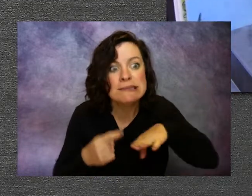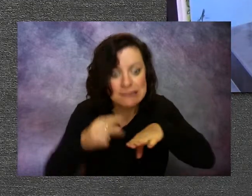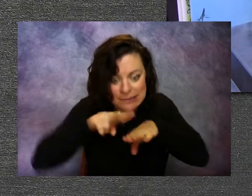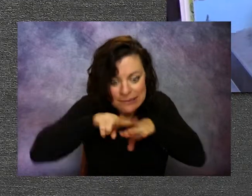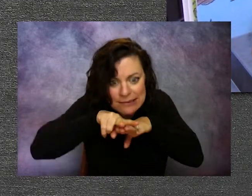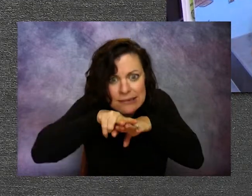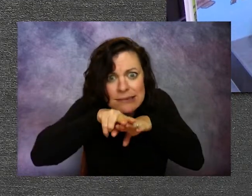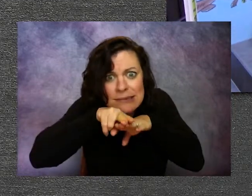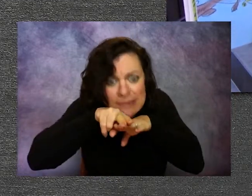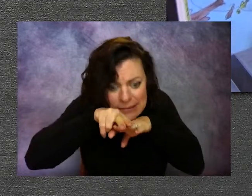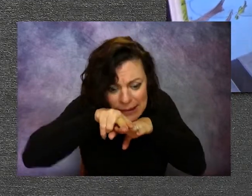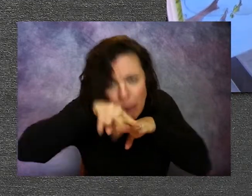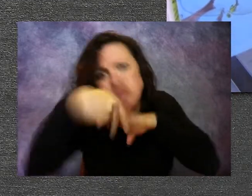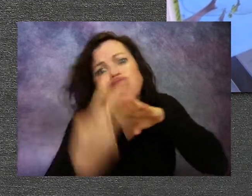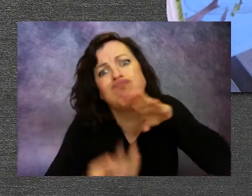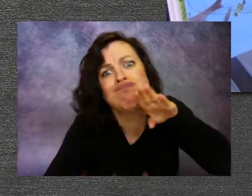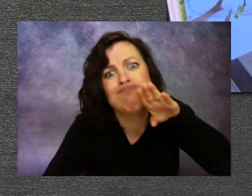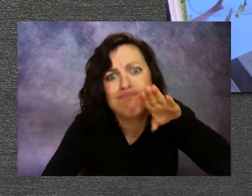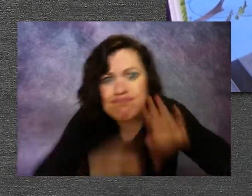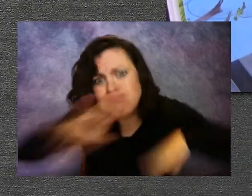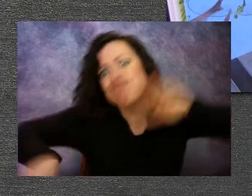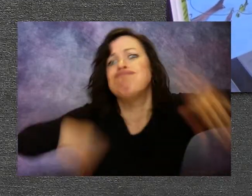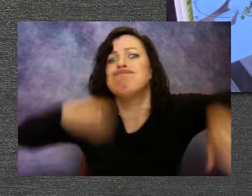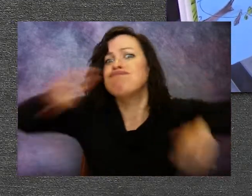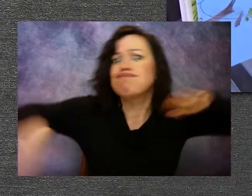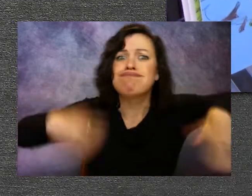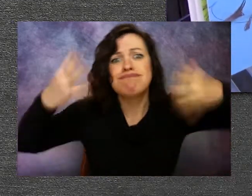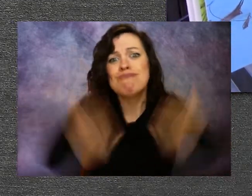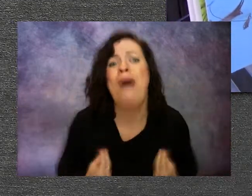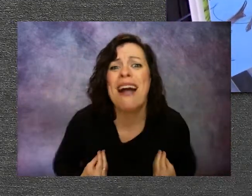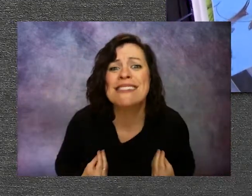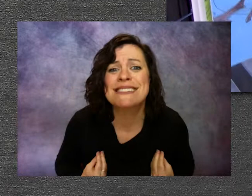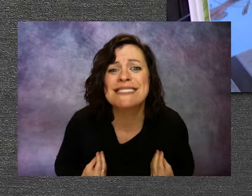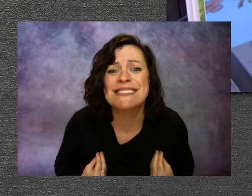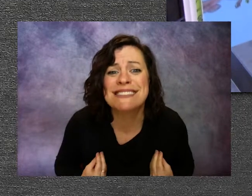Splash. Now he is wet.